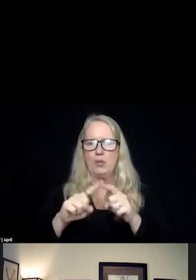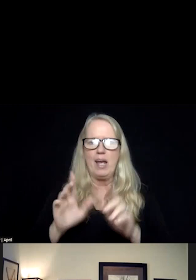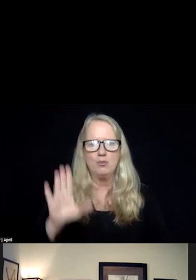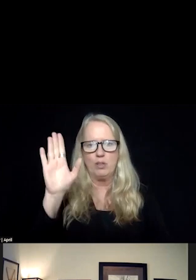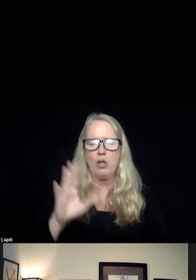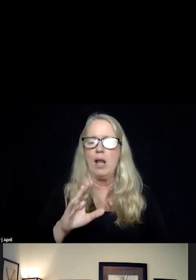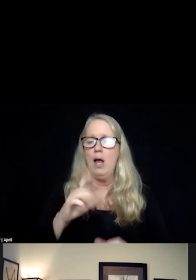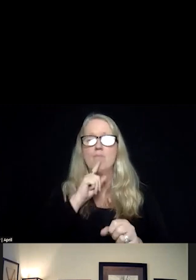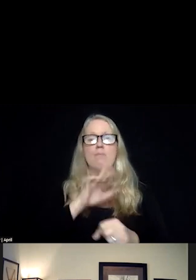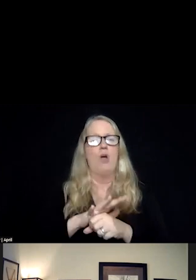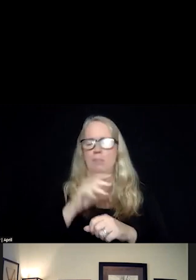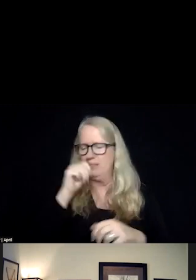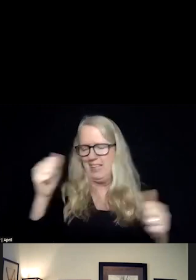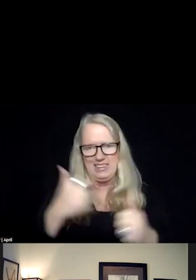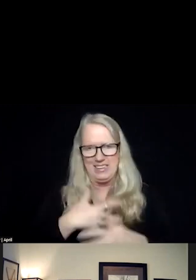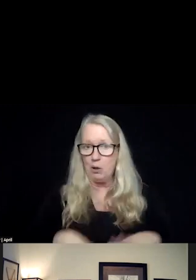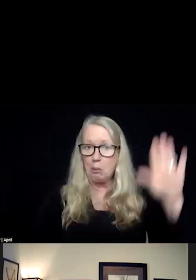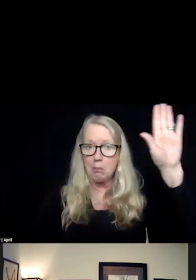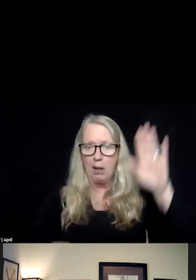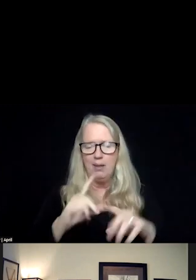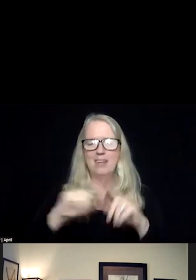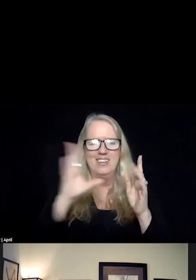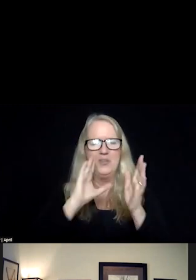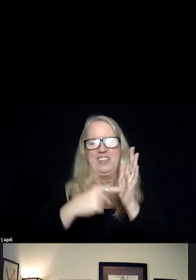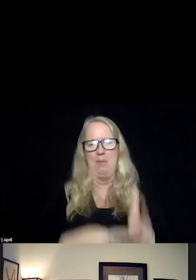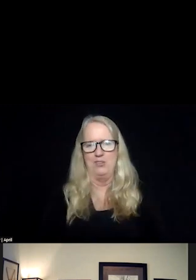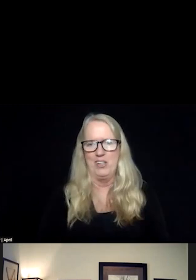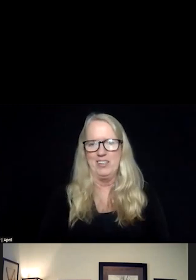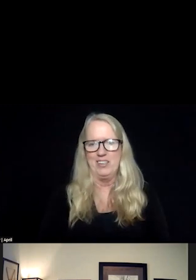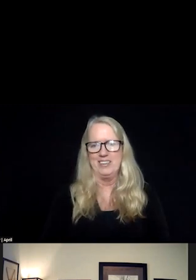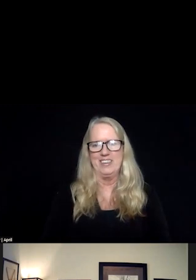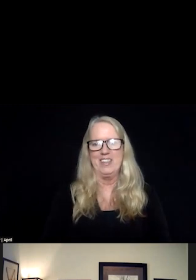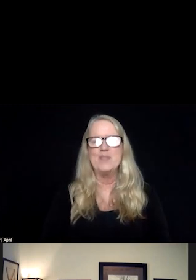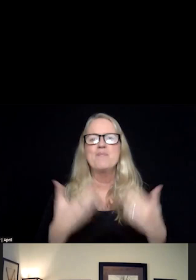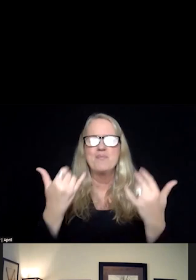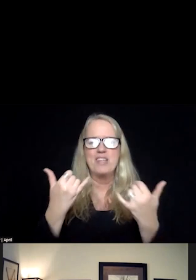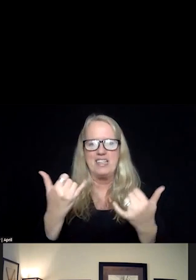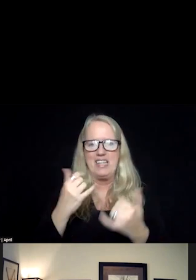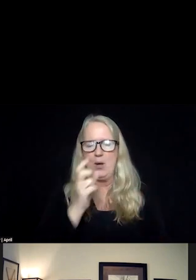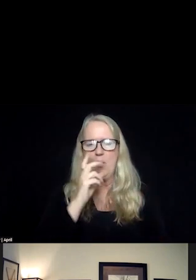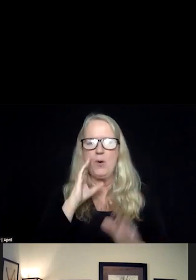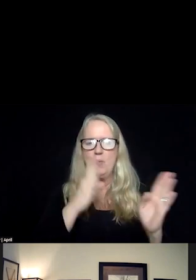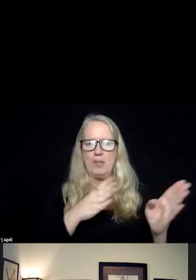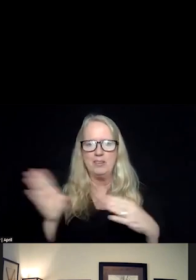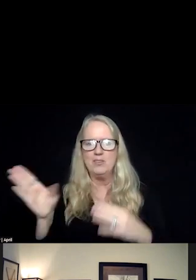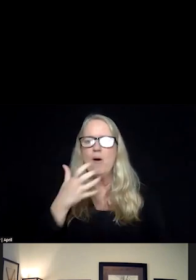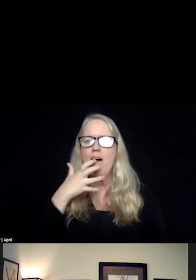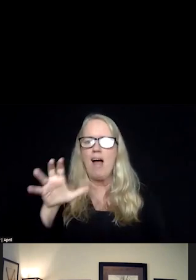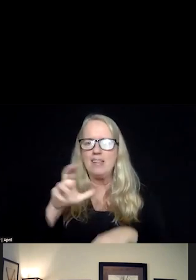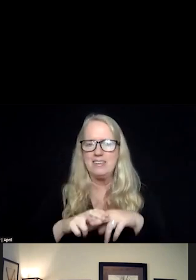IT IS NOT TOO SCAREY, AS WE WILL DEMONSTRATE. LET'S SHIFT TO THE HOT SEAT TODAY.